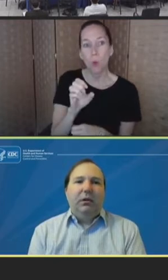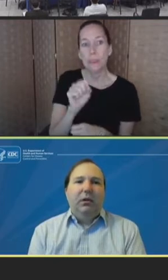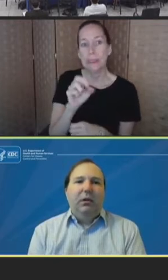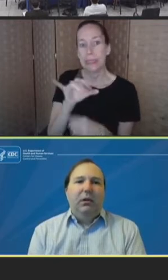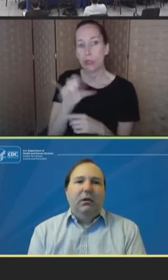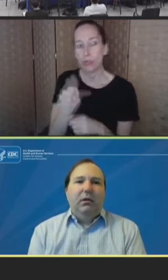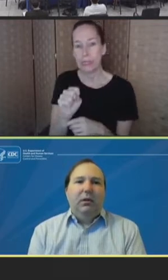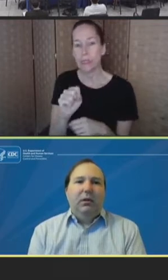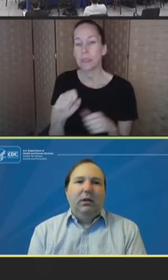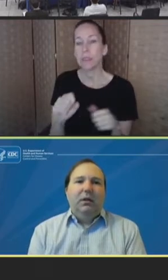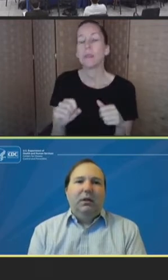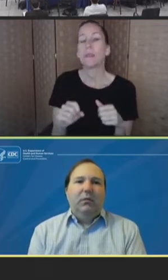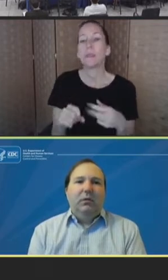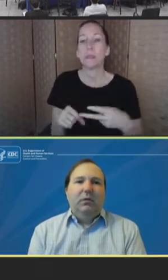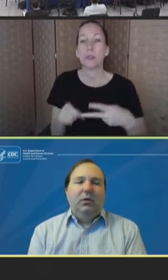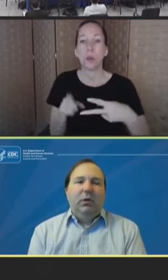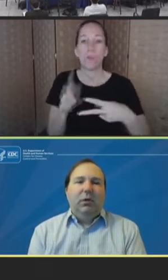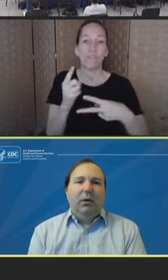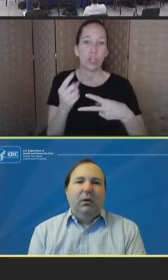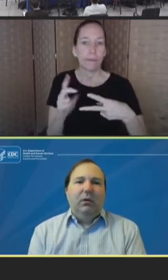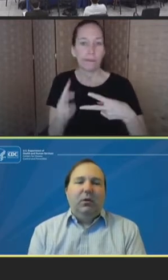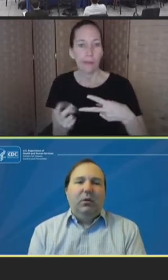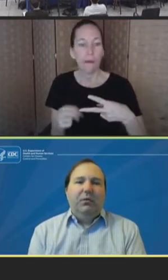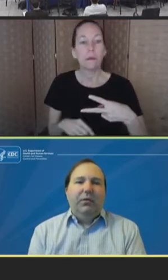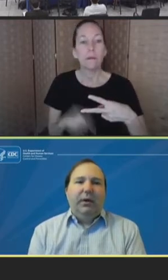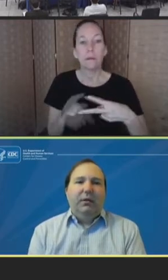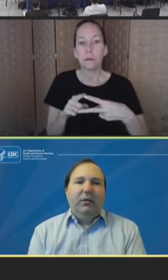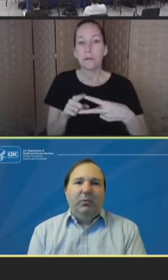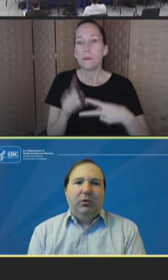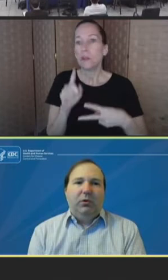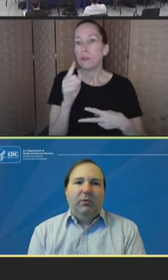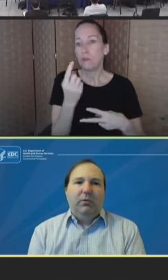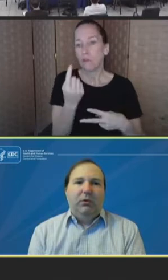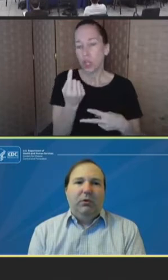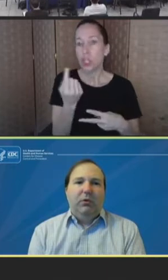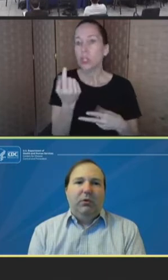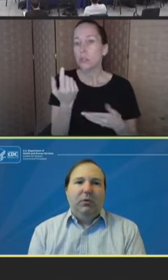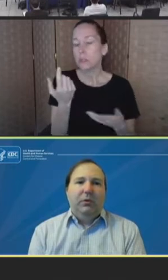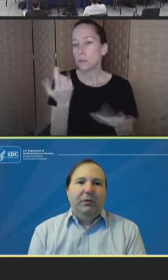is consistent with where we are in the course of the vaccination program of the two-dose series.